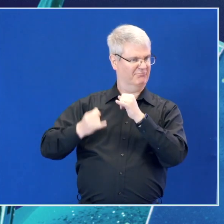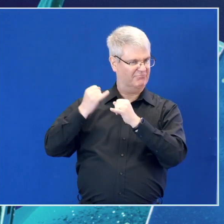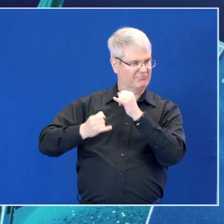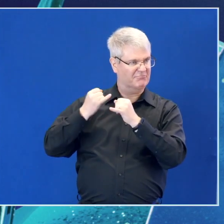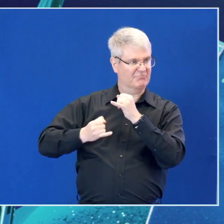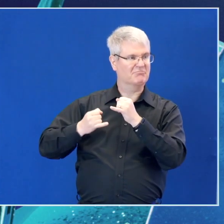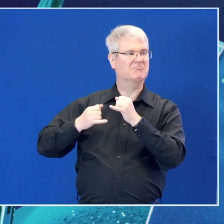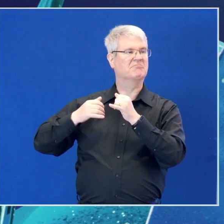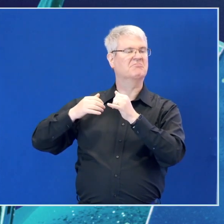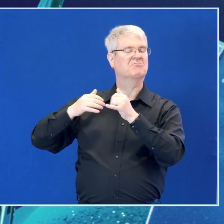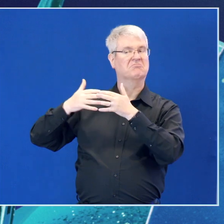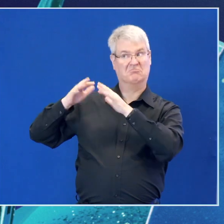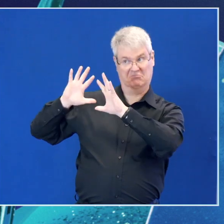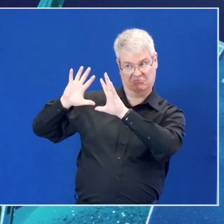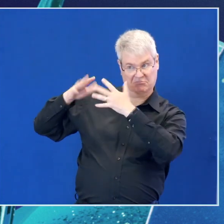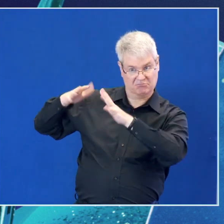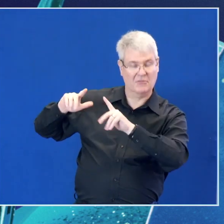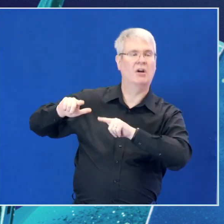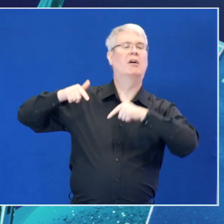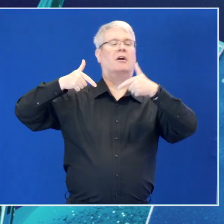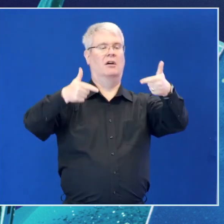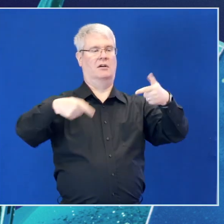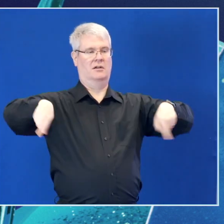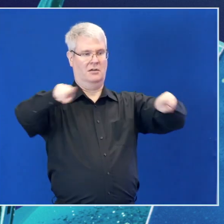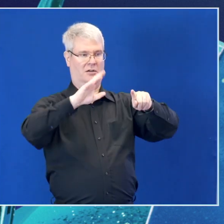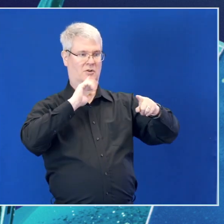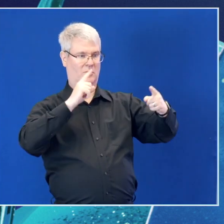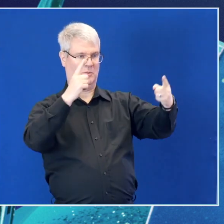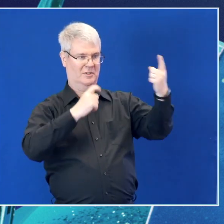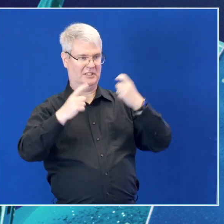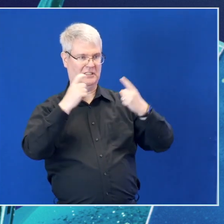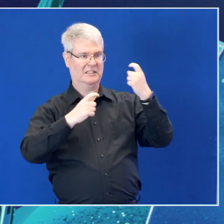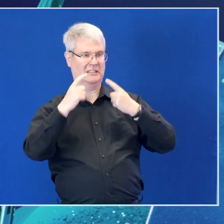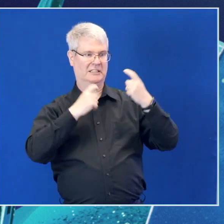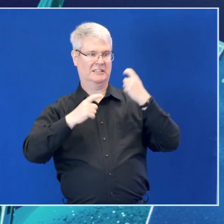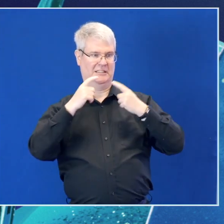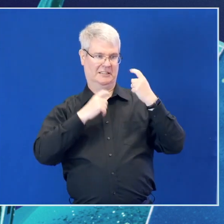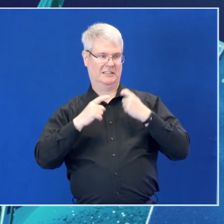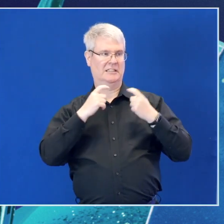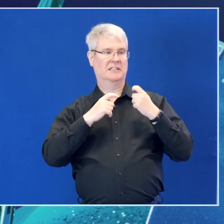We hope you have come with some questions. We would love to answer those at the end.